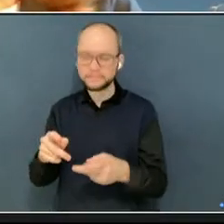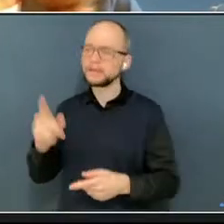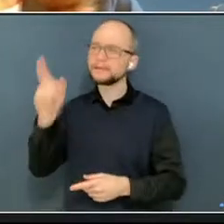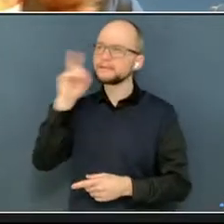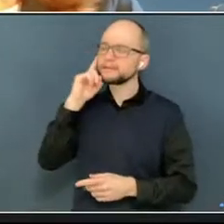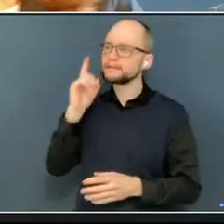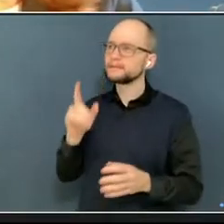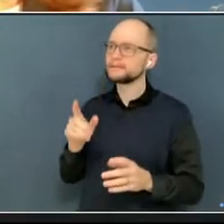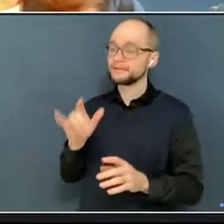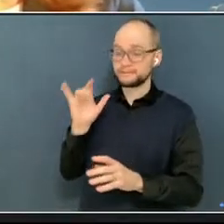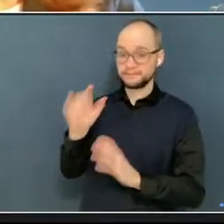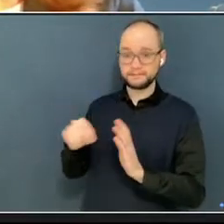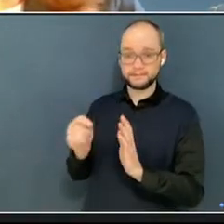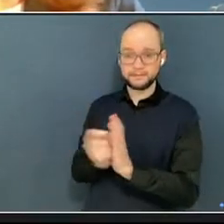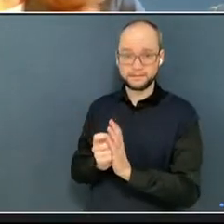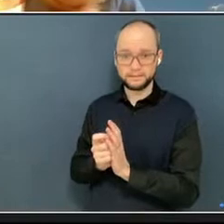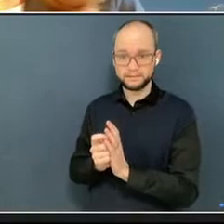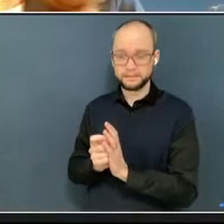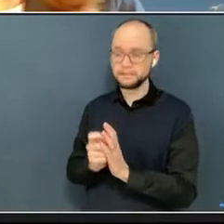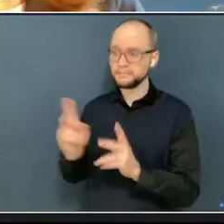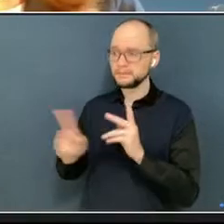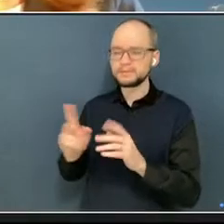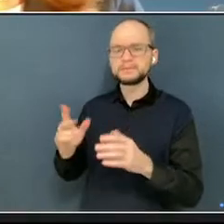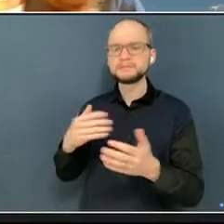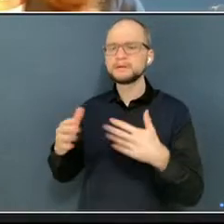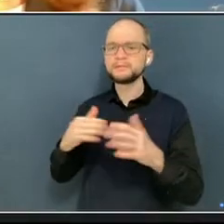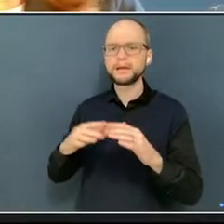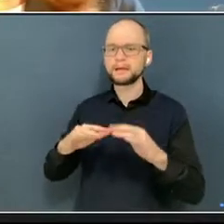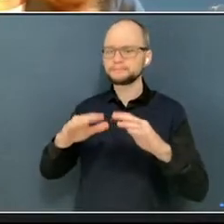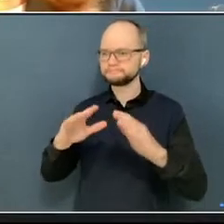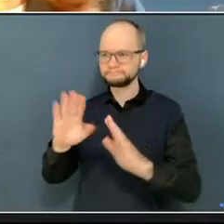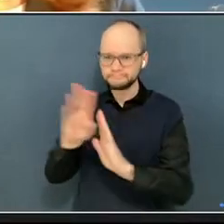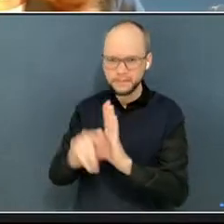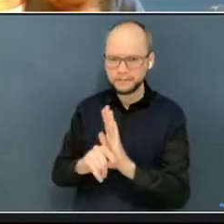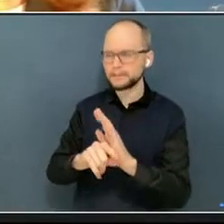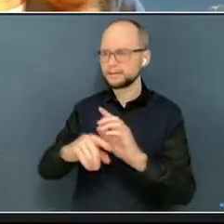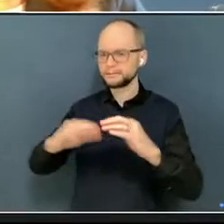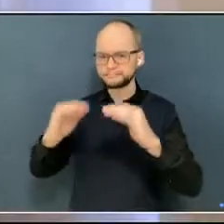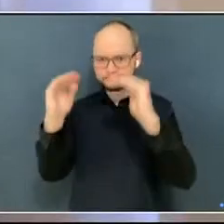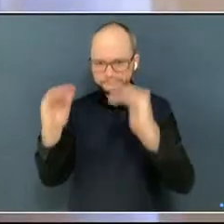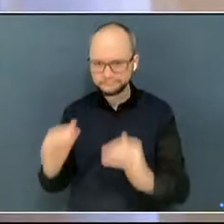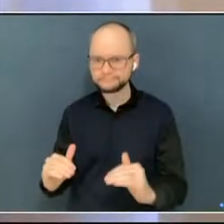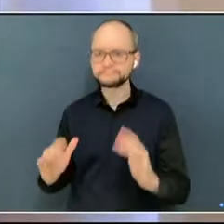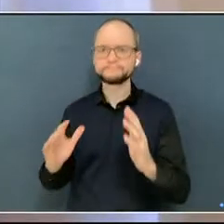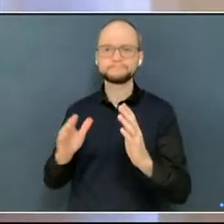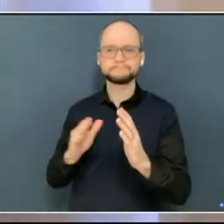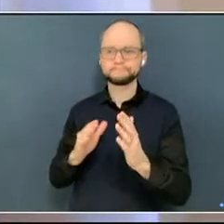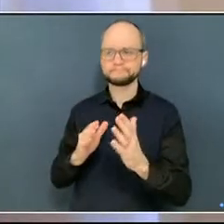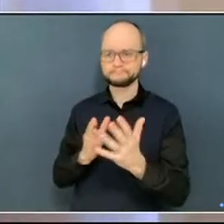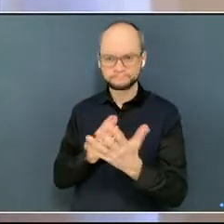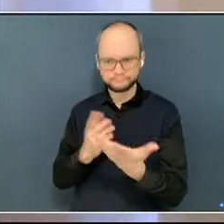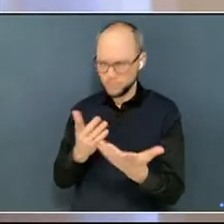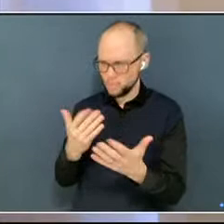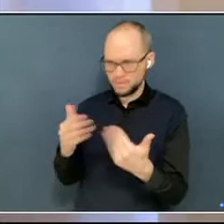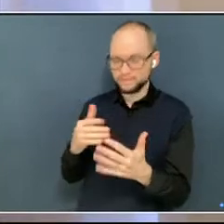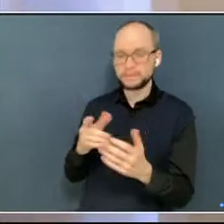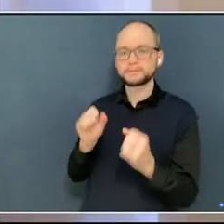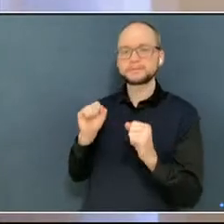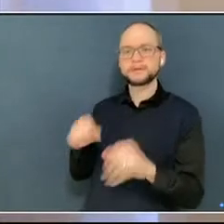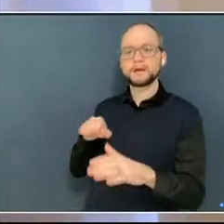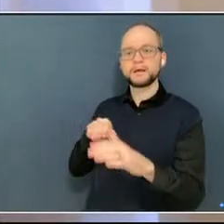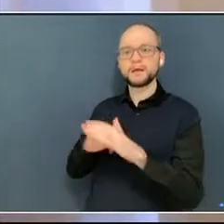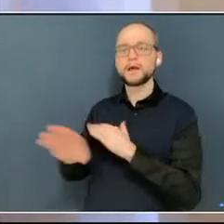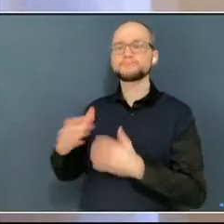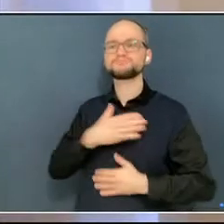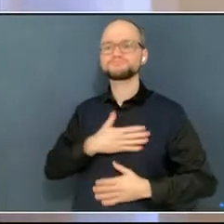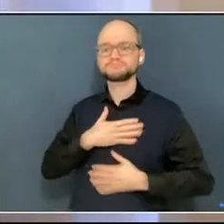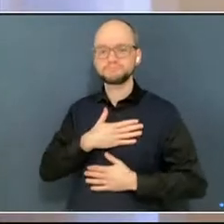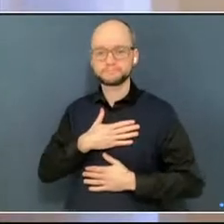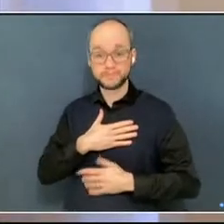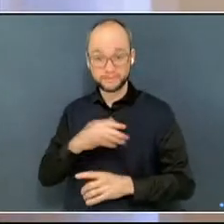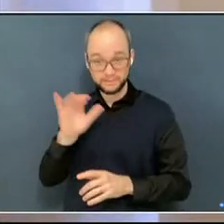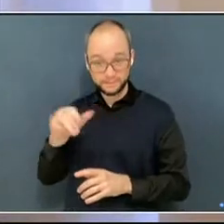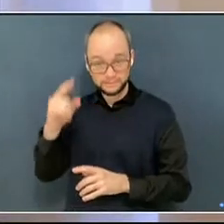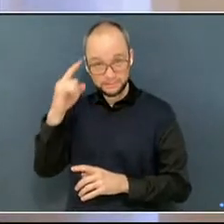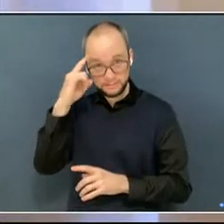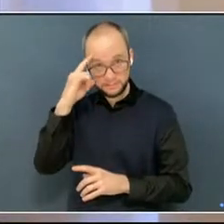experiencing that park and I thought, as I said before, where are the public parks in the United States. At the time it